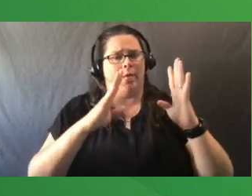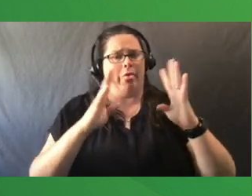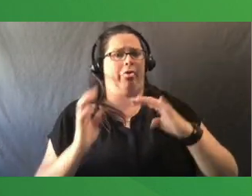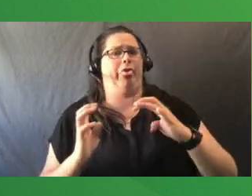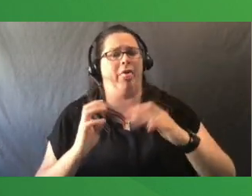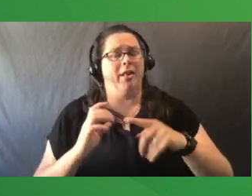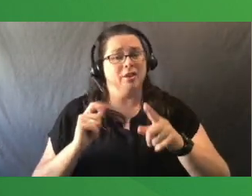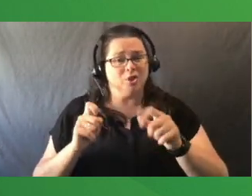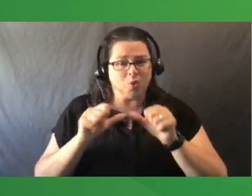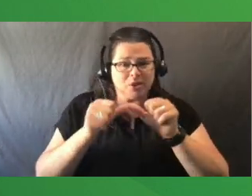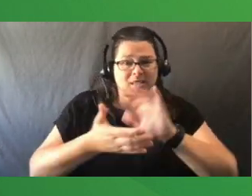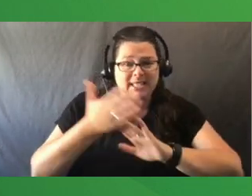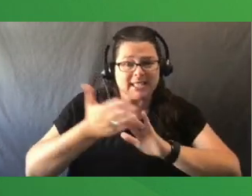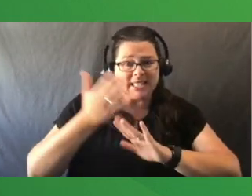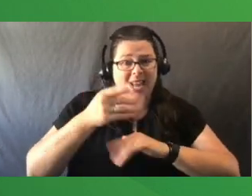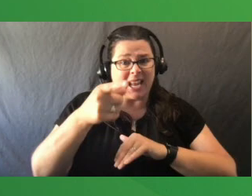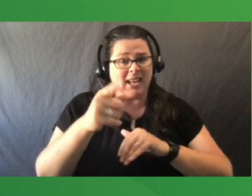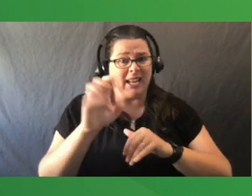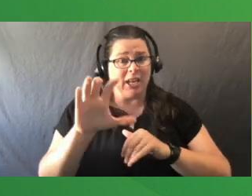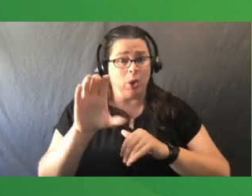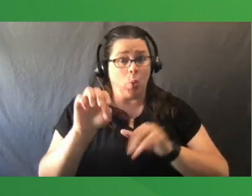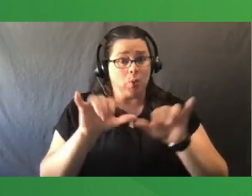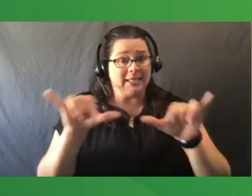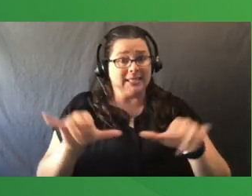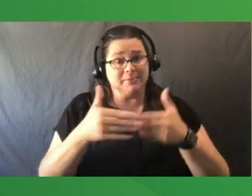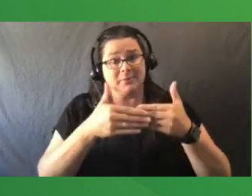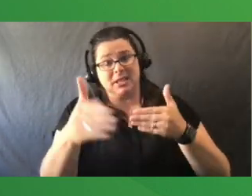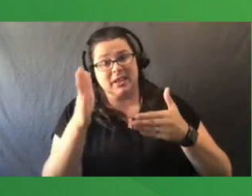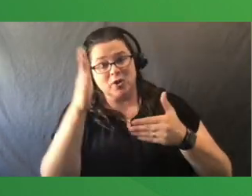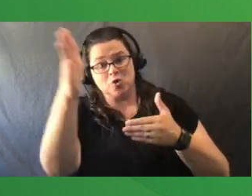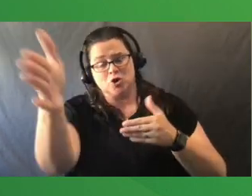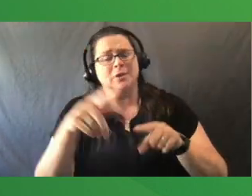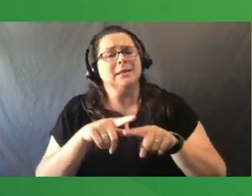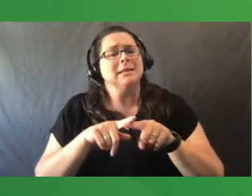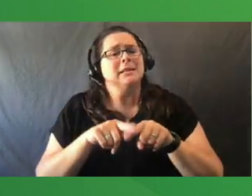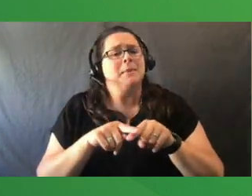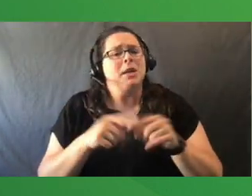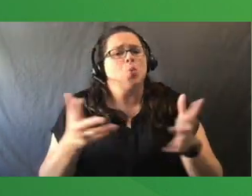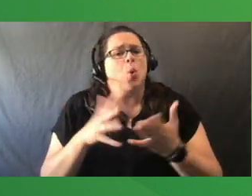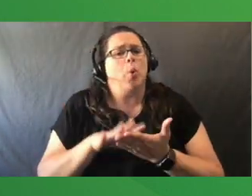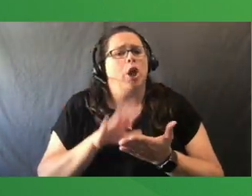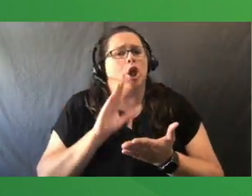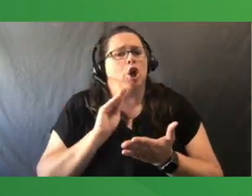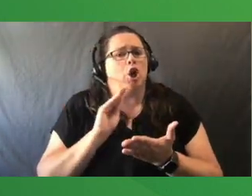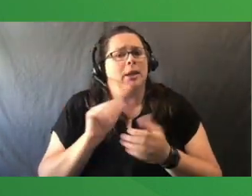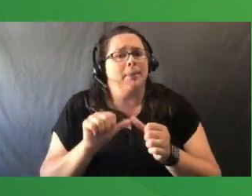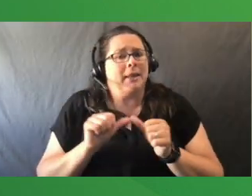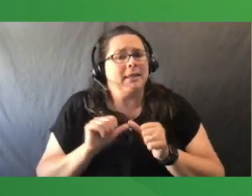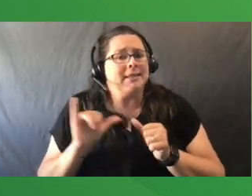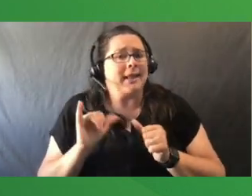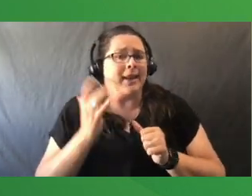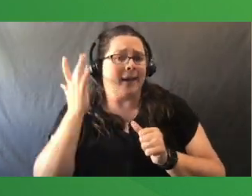all of these different components of global change is gonna depend to a great extent on what we learn in places like California.